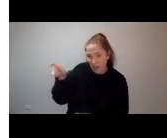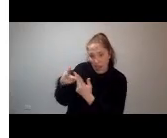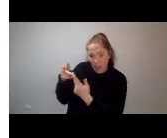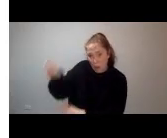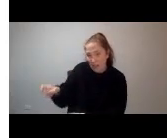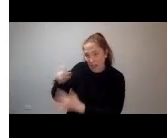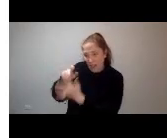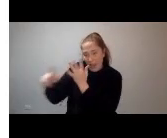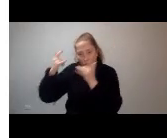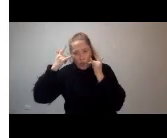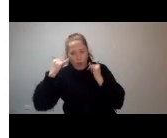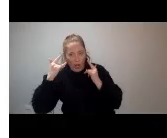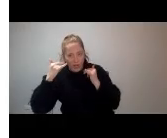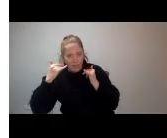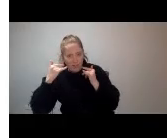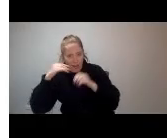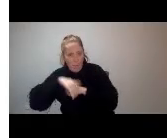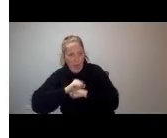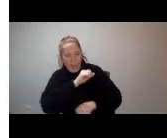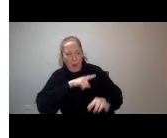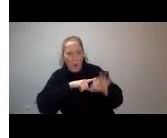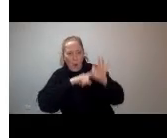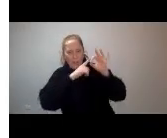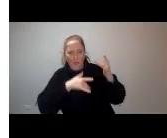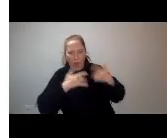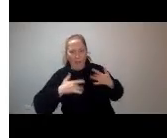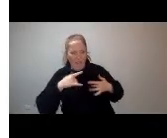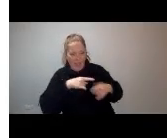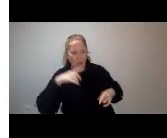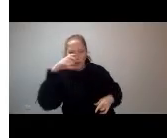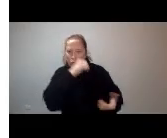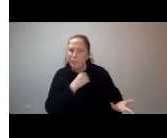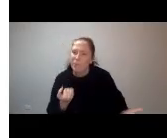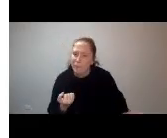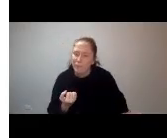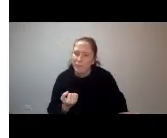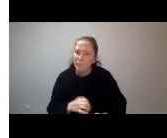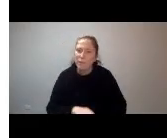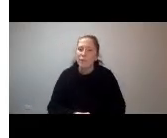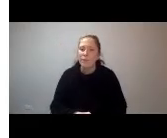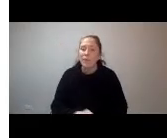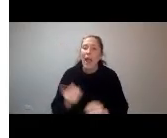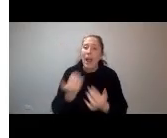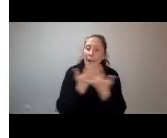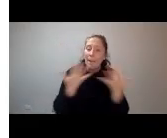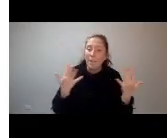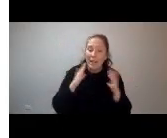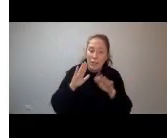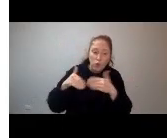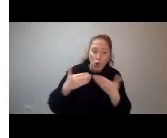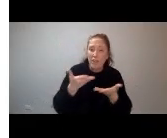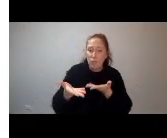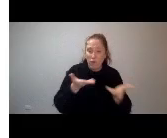And the problem for service providers in the disability sector is that they're trying to support somebody's quality of life,